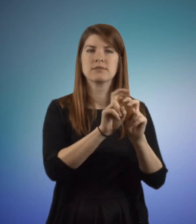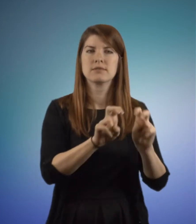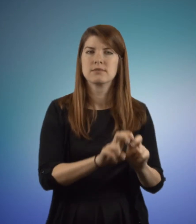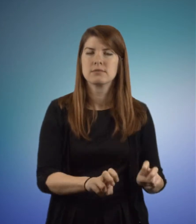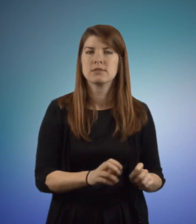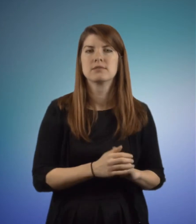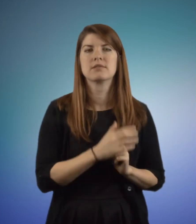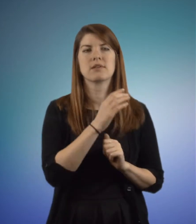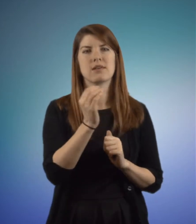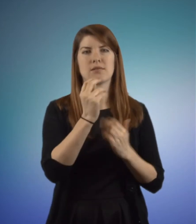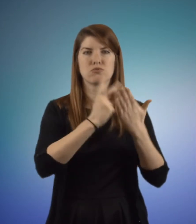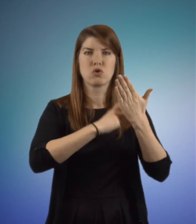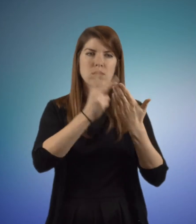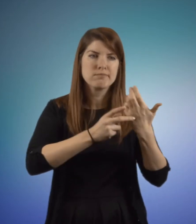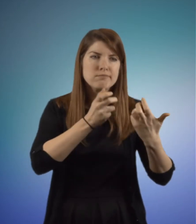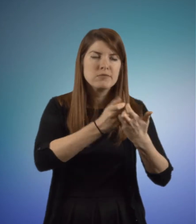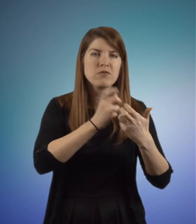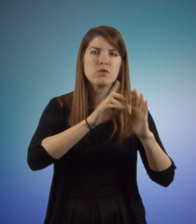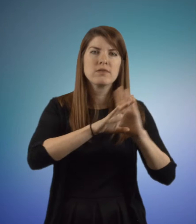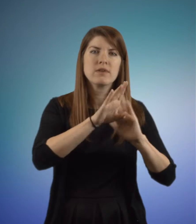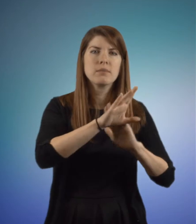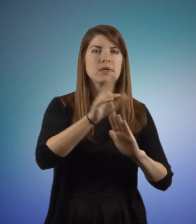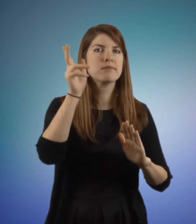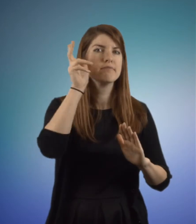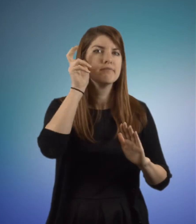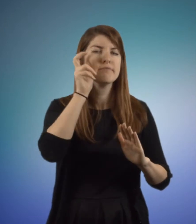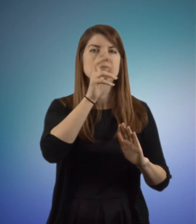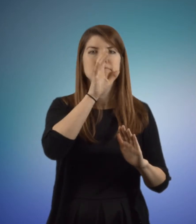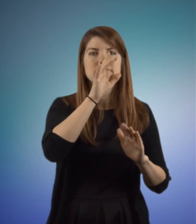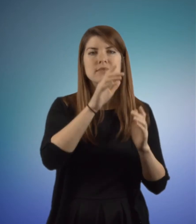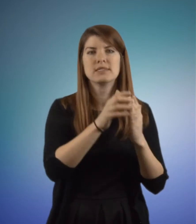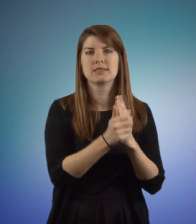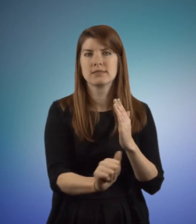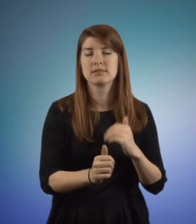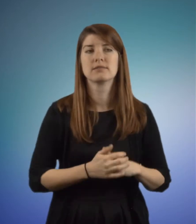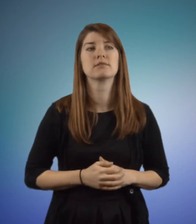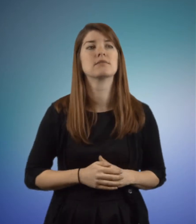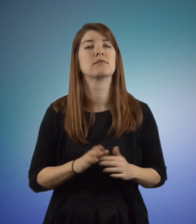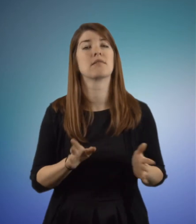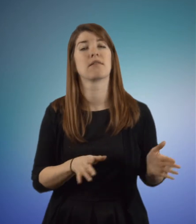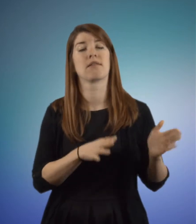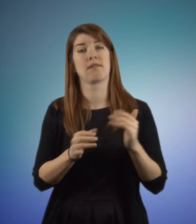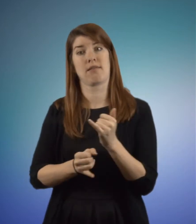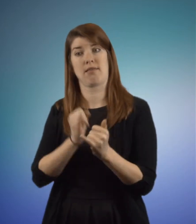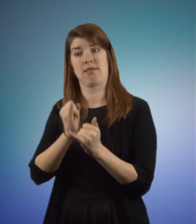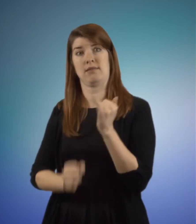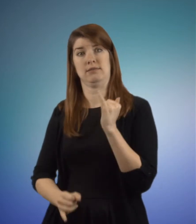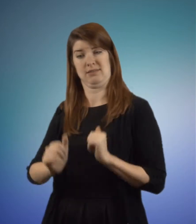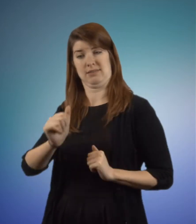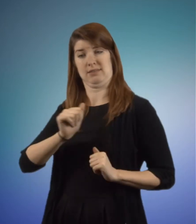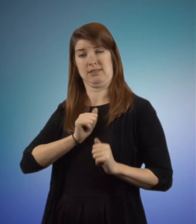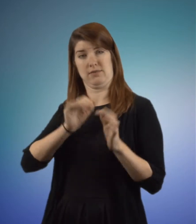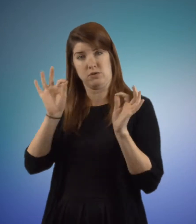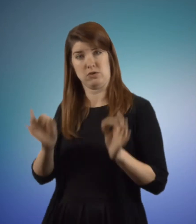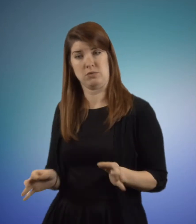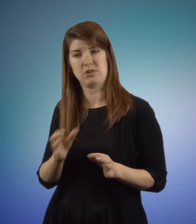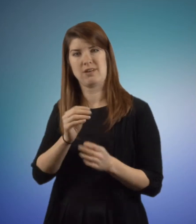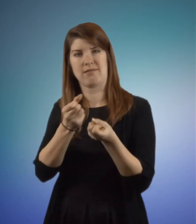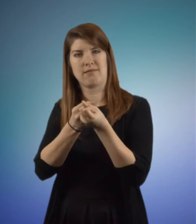and programming to develop listening and speaking skills. Lastly, self determination and advocacy is important for all children.